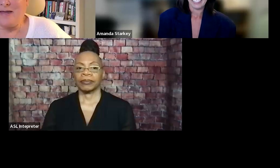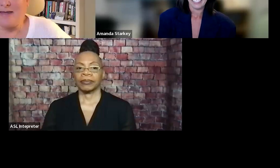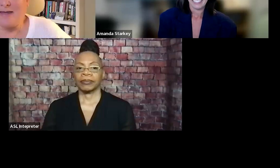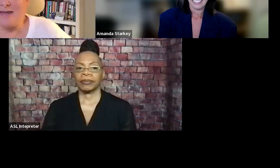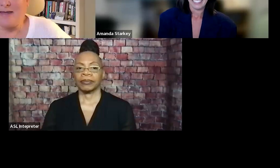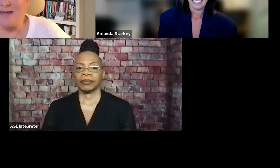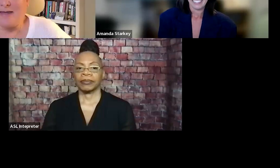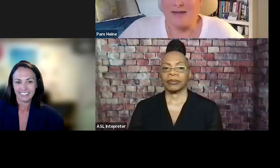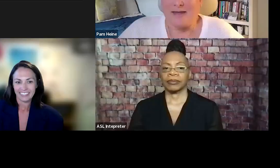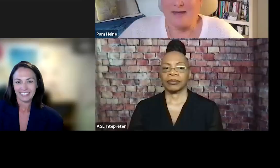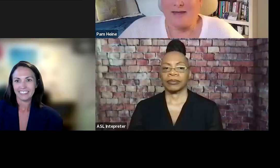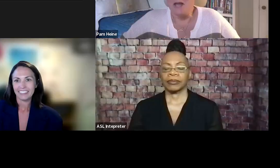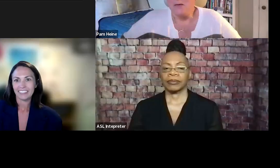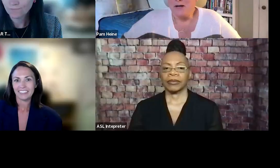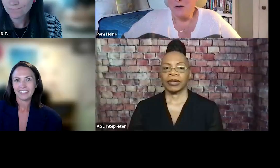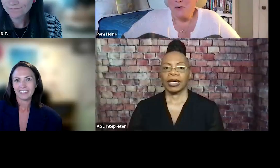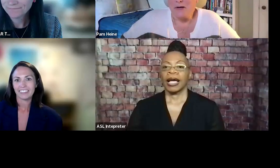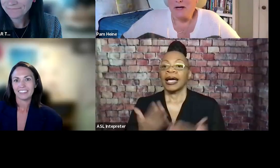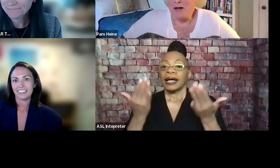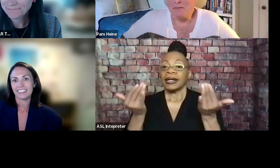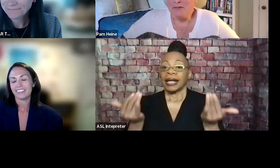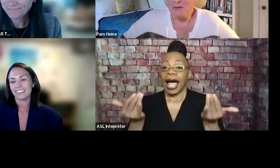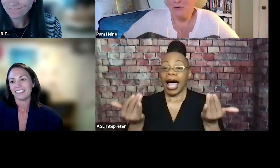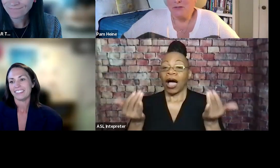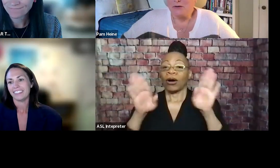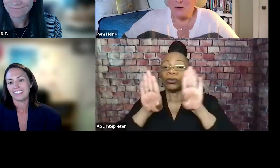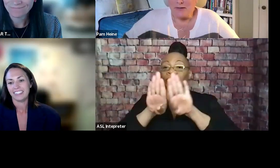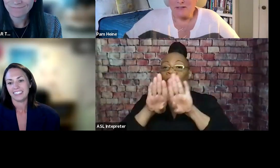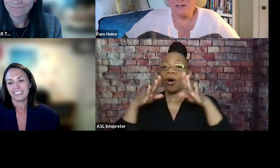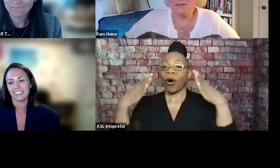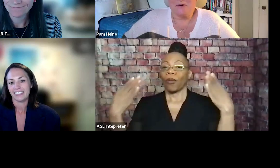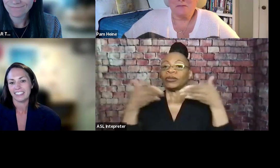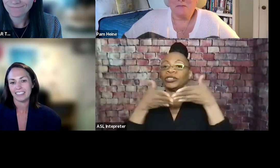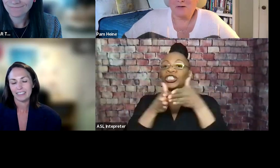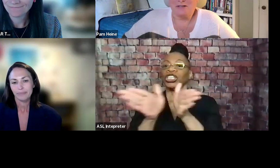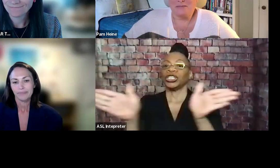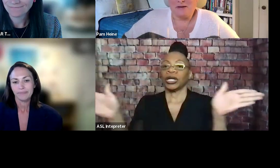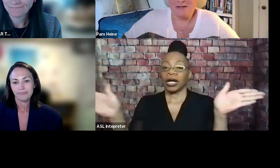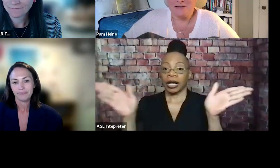Okay, so now we're gonna open it up to general questions from participants.